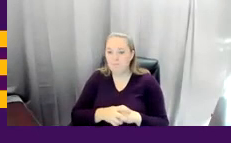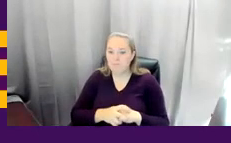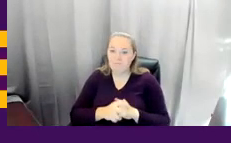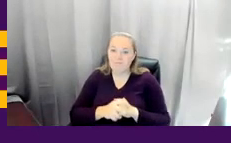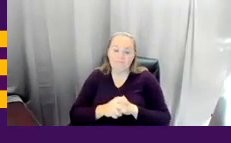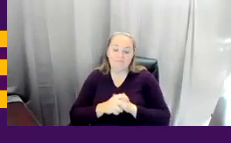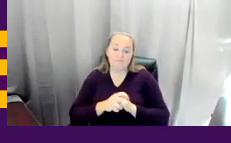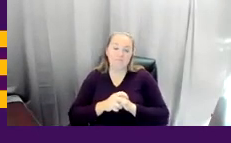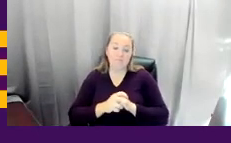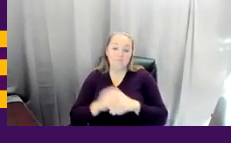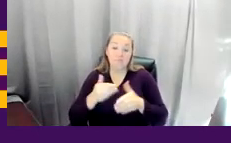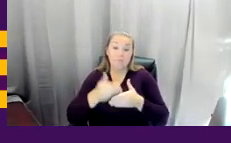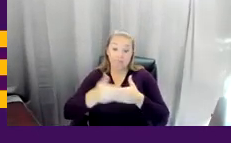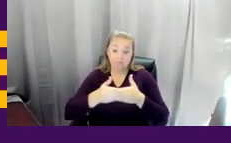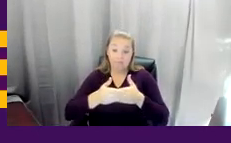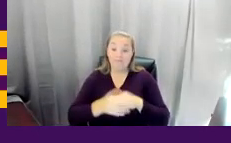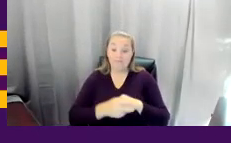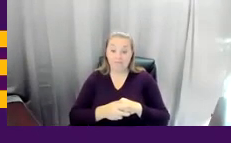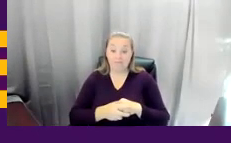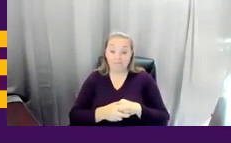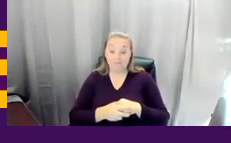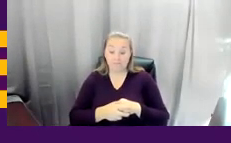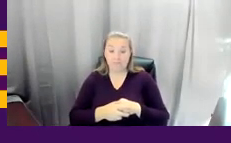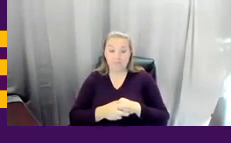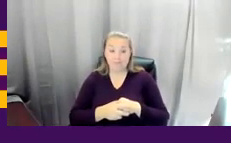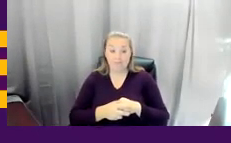, LISTED IN THE RFP AS WELL. I 'M NOT GOING TO READ THROUGH ALL OF THEM, BUT THIS IS, AS A REMINDER, THESE ARE JUST SOME